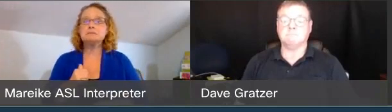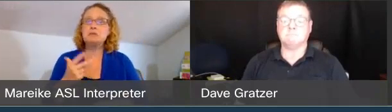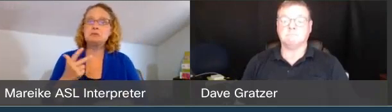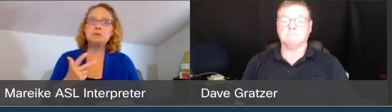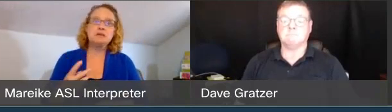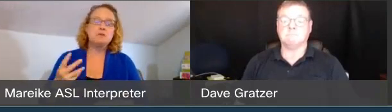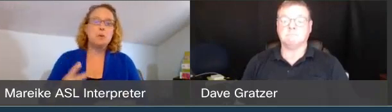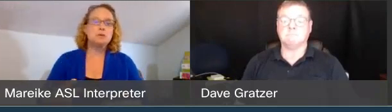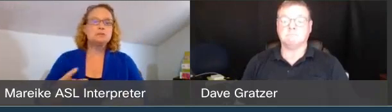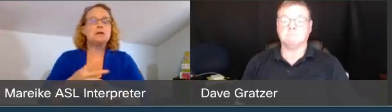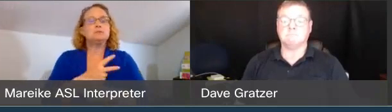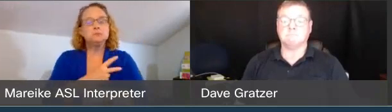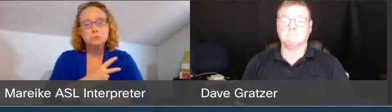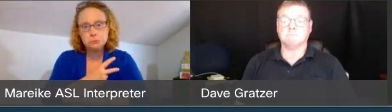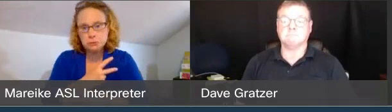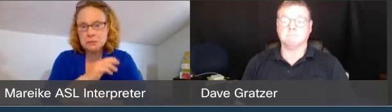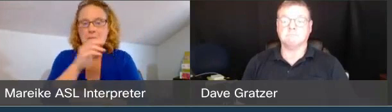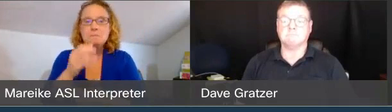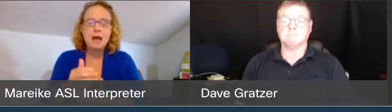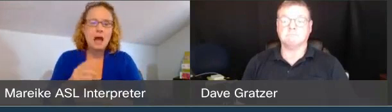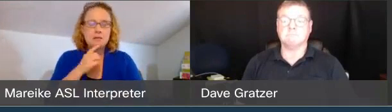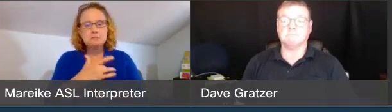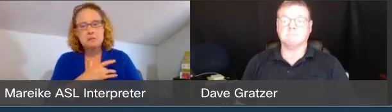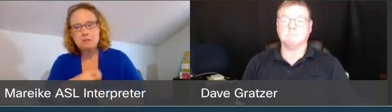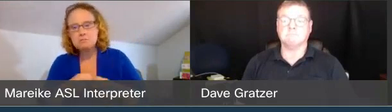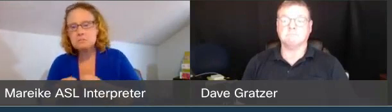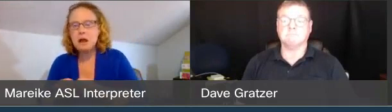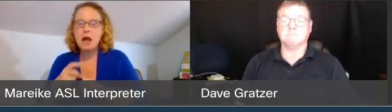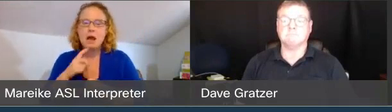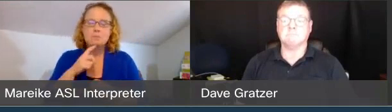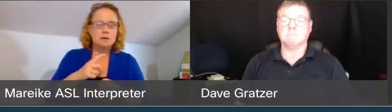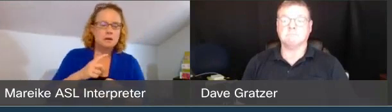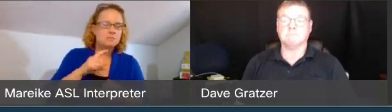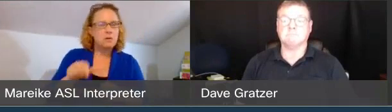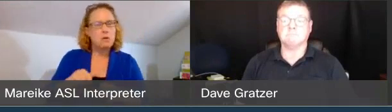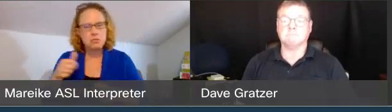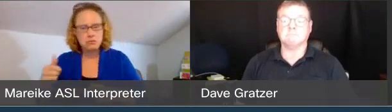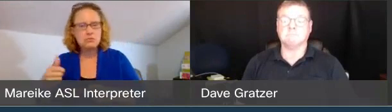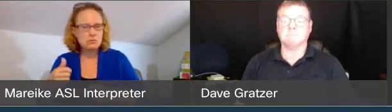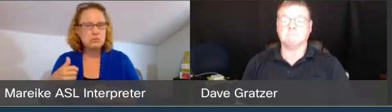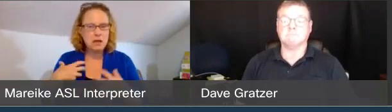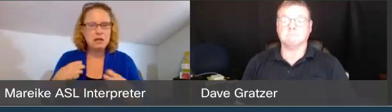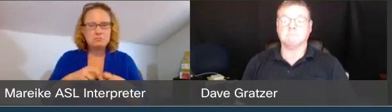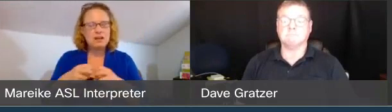cardiovascular issues and obesity metabolic syndrome so very sick population. And I don't